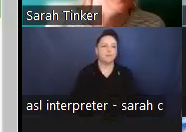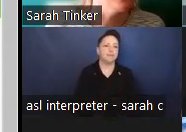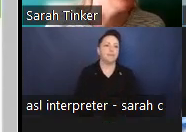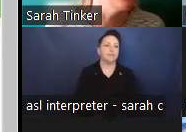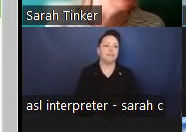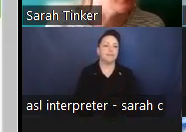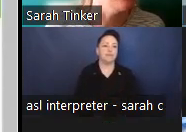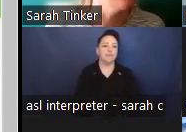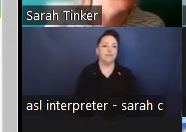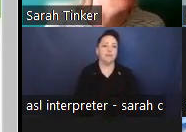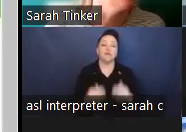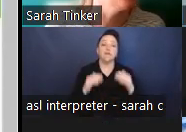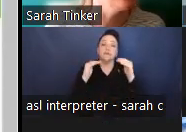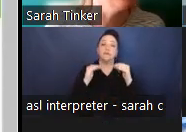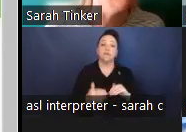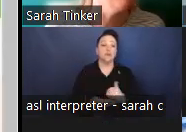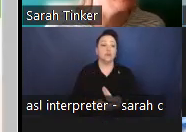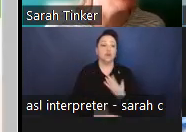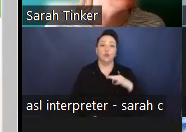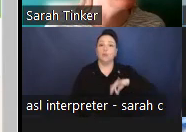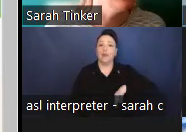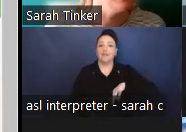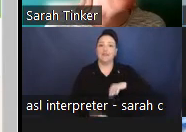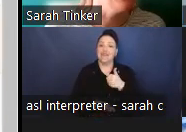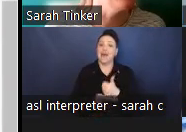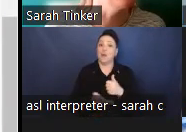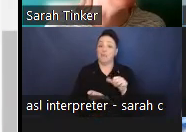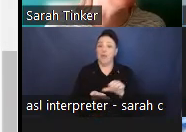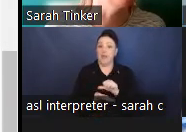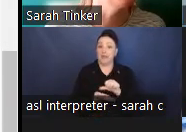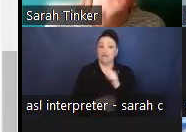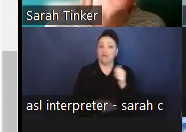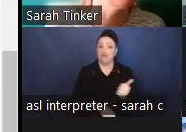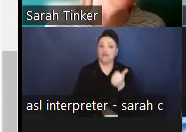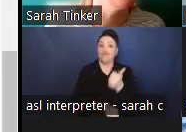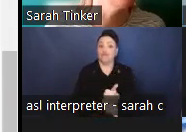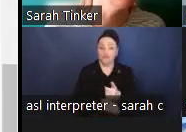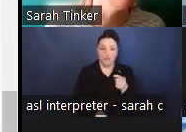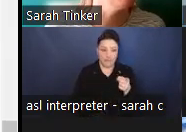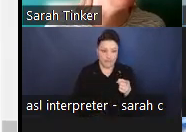help page so this has general information and then a series of topics can you choose from and